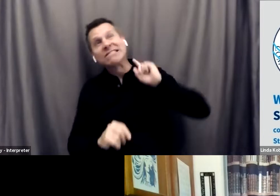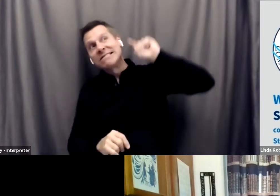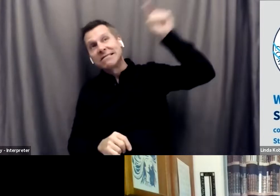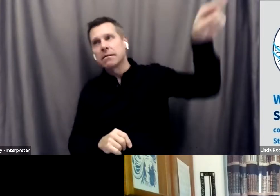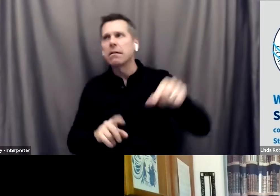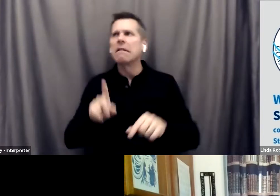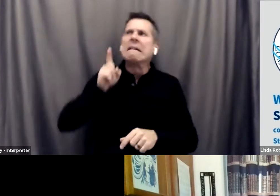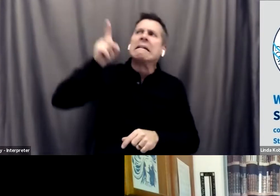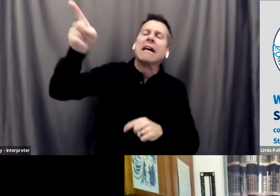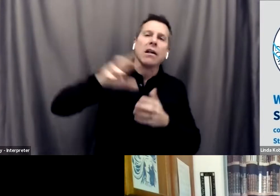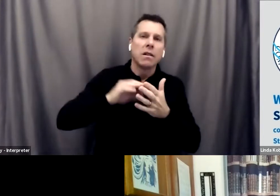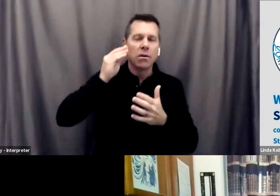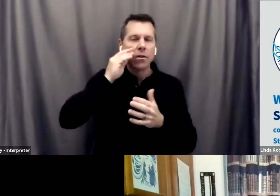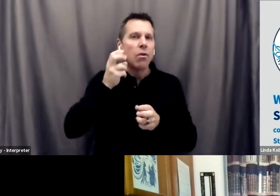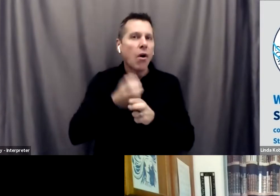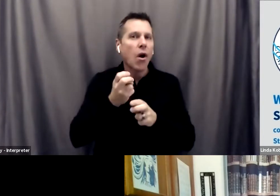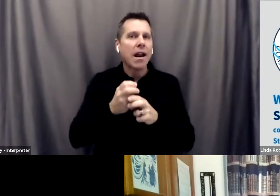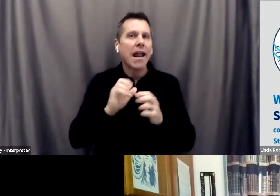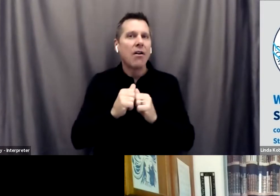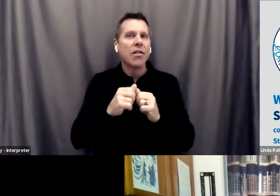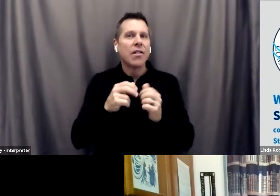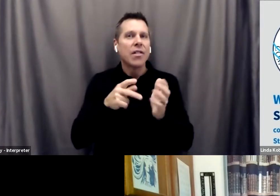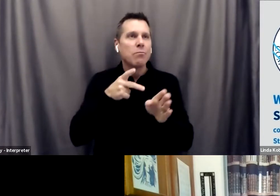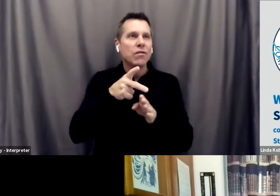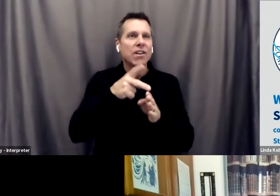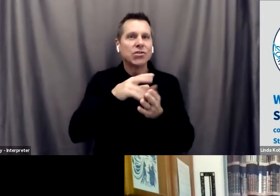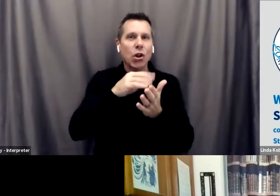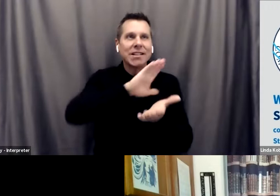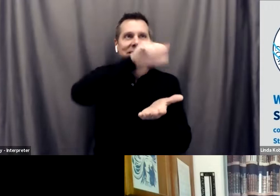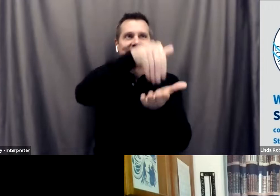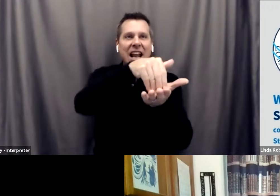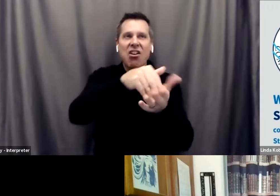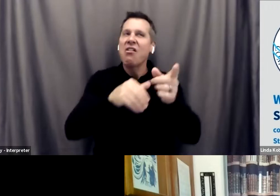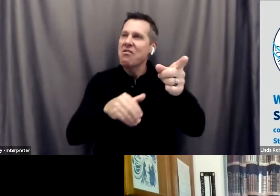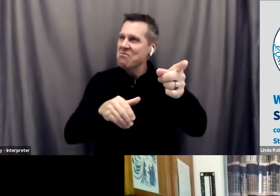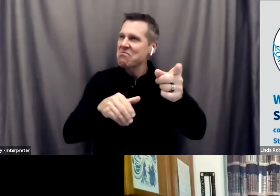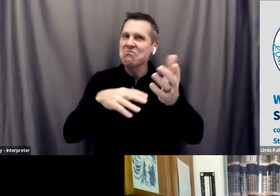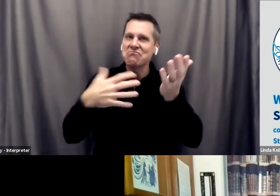leverage the Professional Learning Center to help do that. Definitely. So thank you. I appreciate that suggestion.